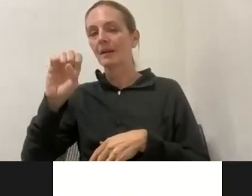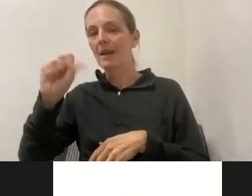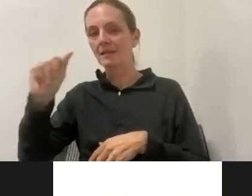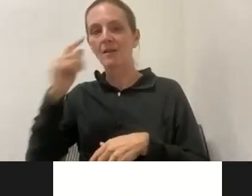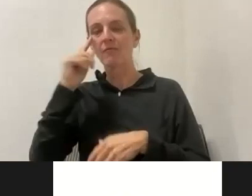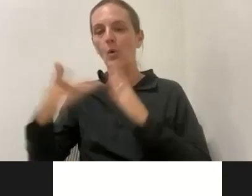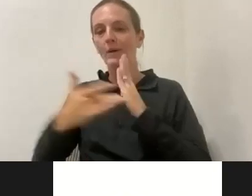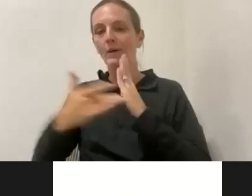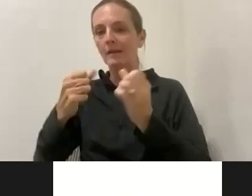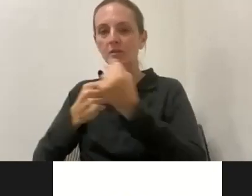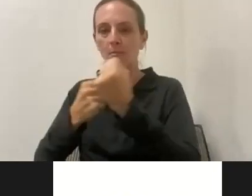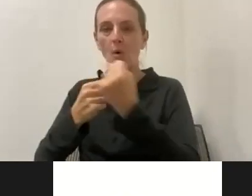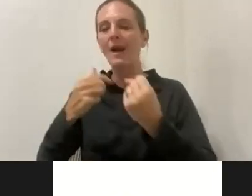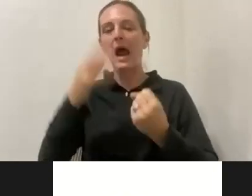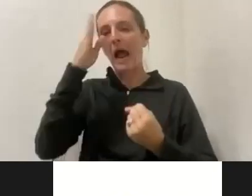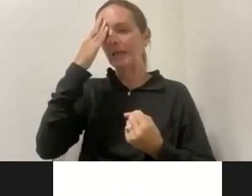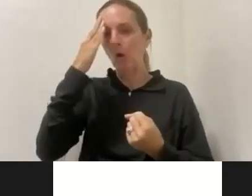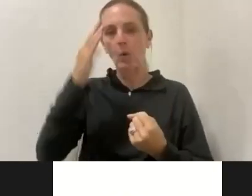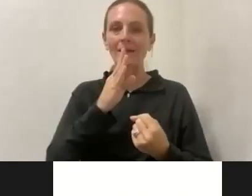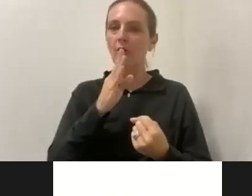trying to get all this information in, so I really appreciate your support.